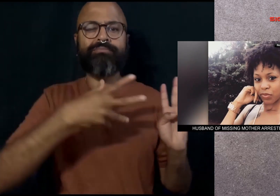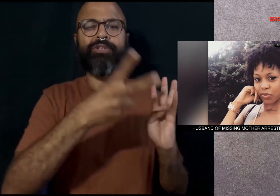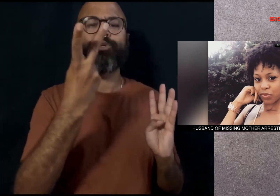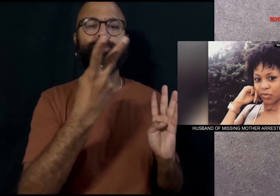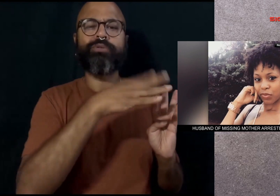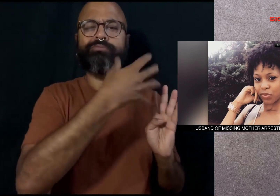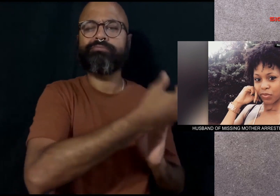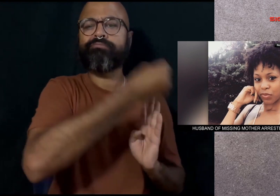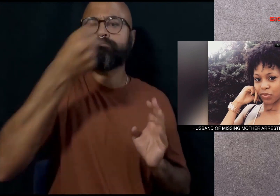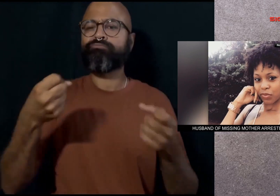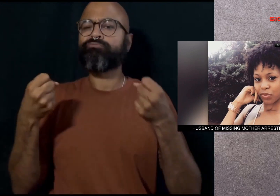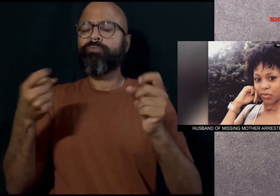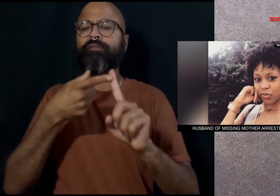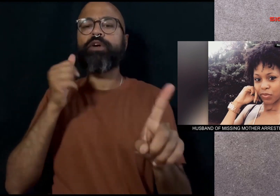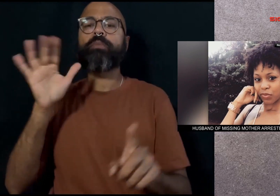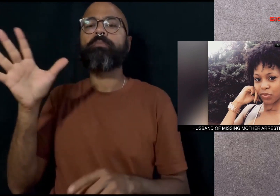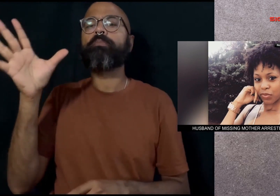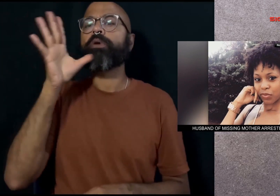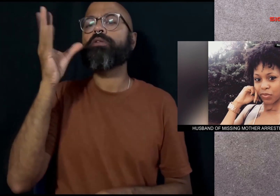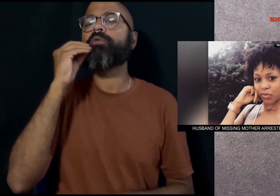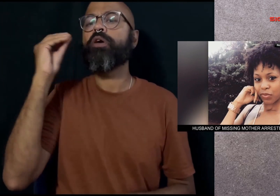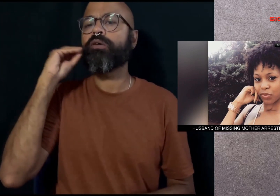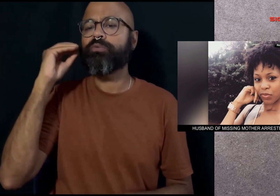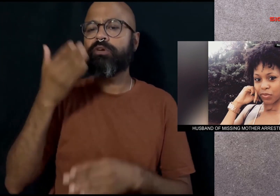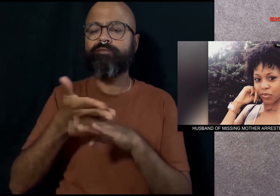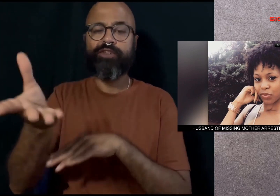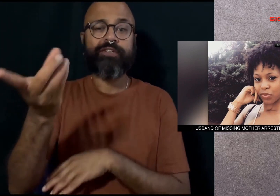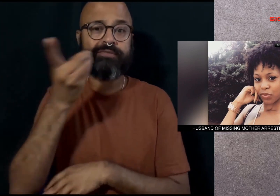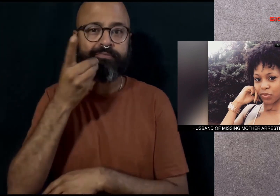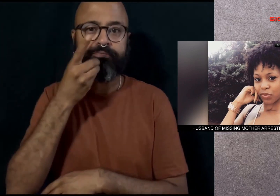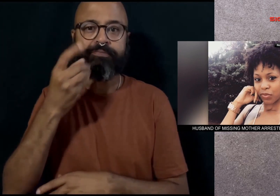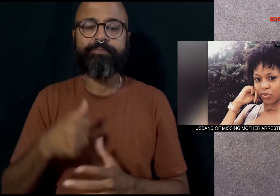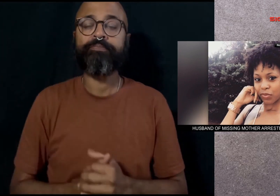driving two of her four children home from her mother's house. After dinner,